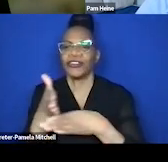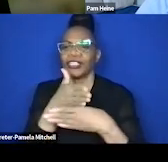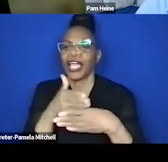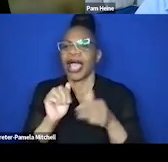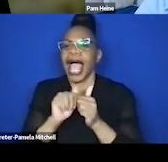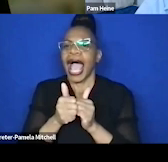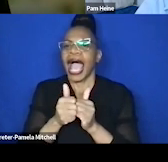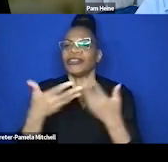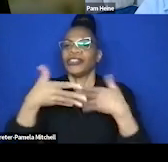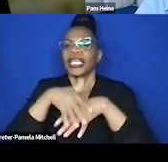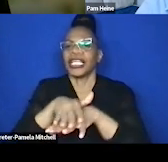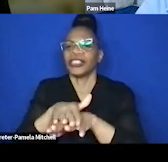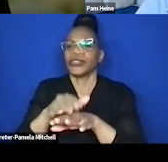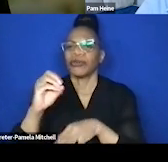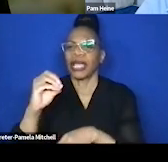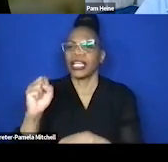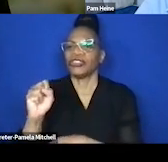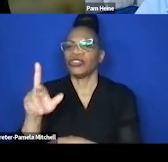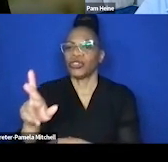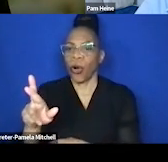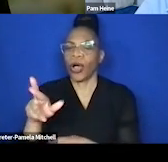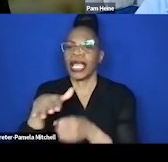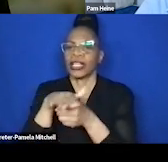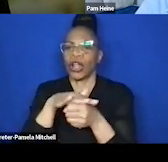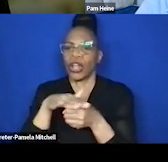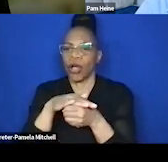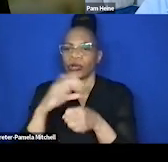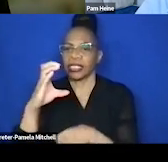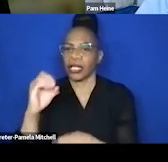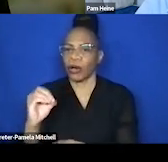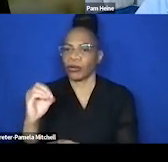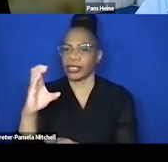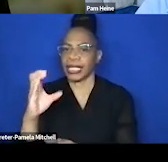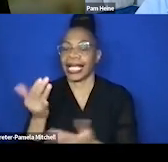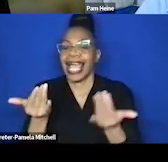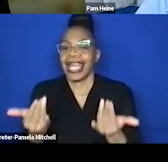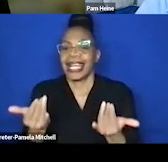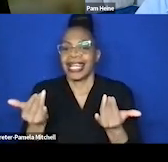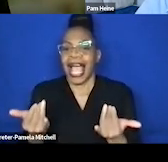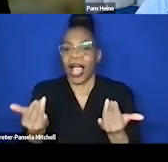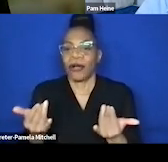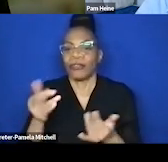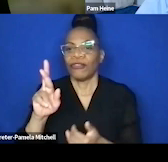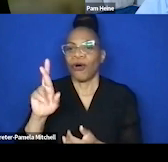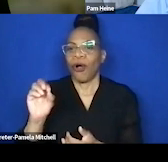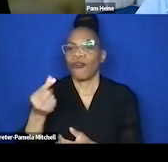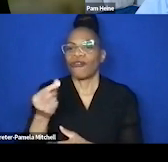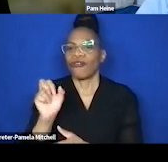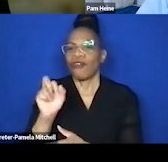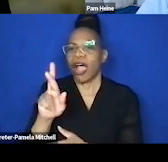Now, we're gonna throw things over to Hope Rogers, who's with the Texas Balance of State CoC and how you do it at the state level.